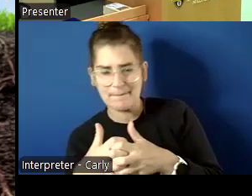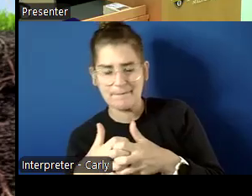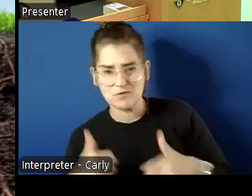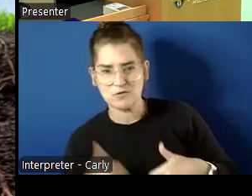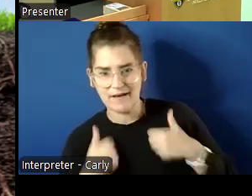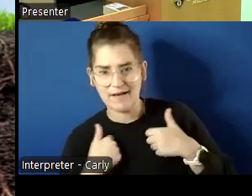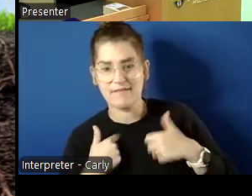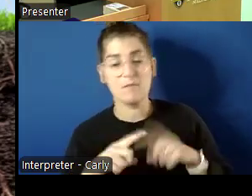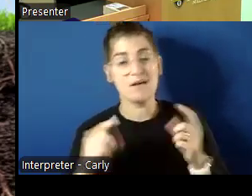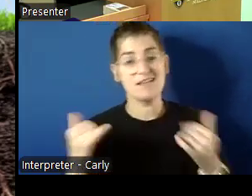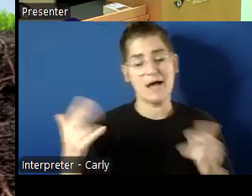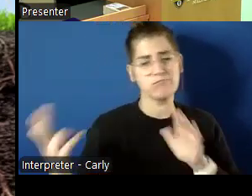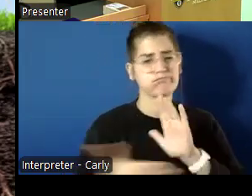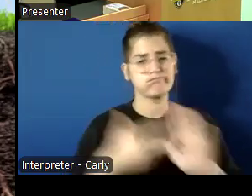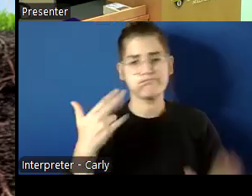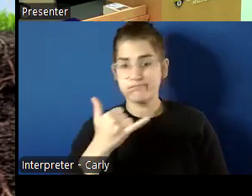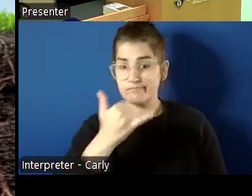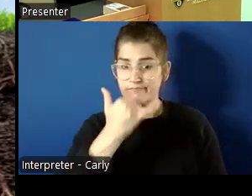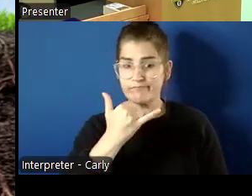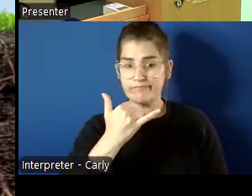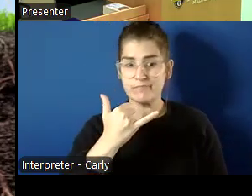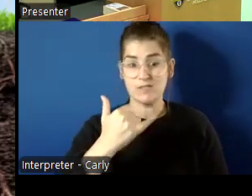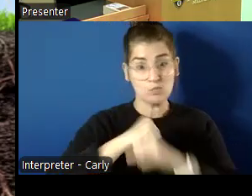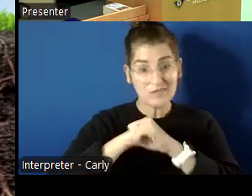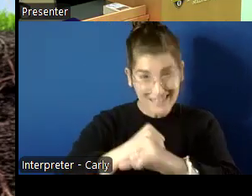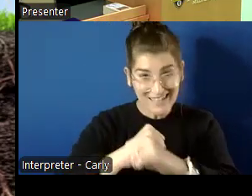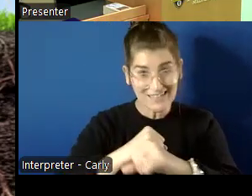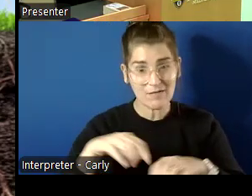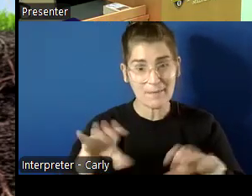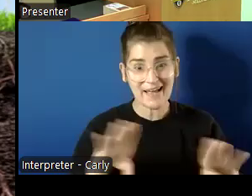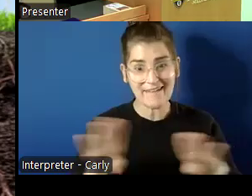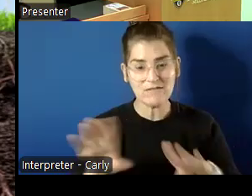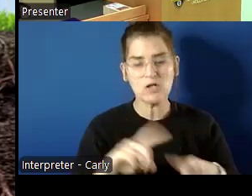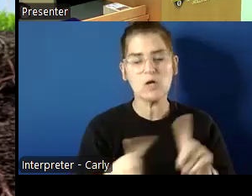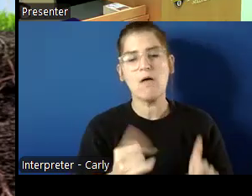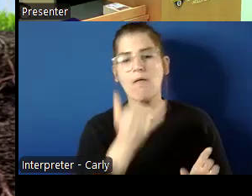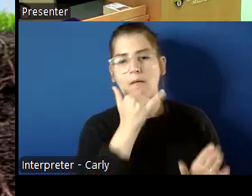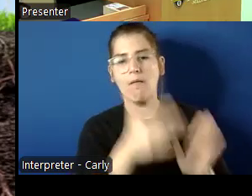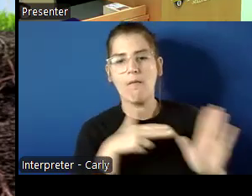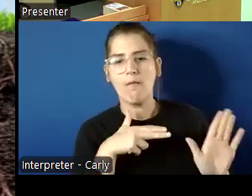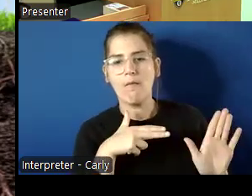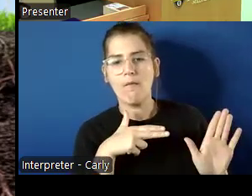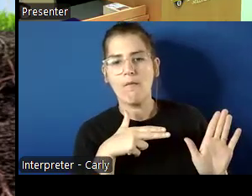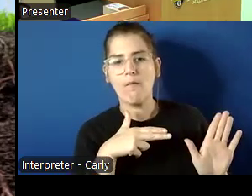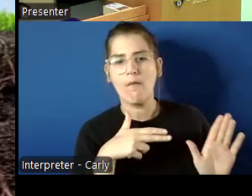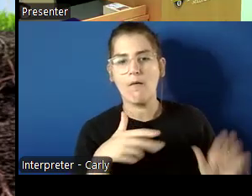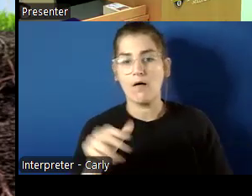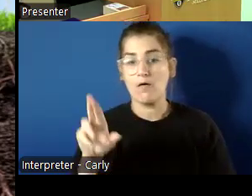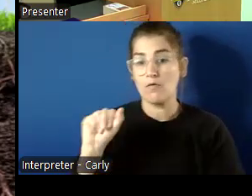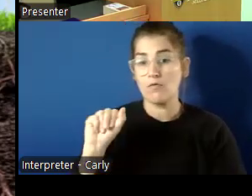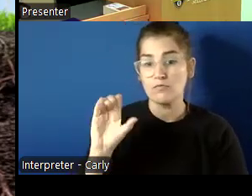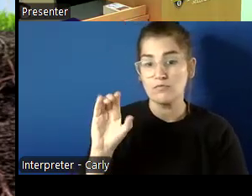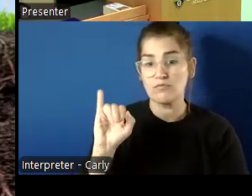mislabeling of protective behaviors. Our system unfortunately often misses racialized stress.